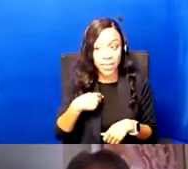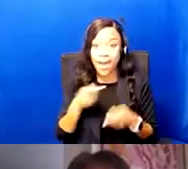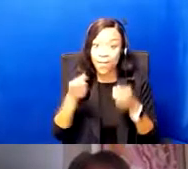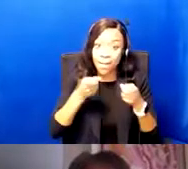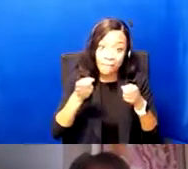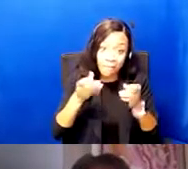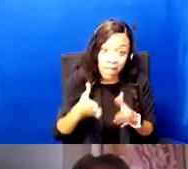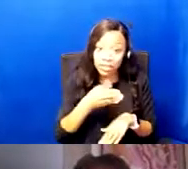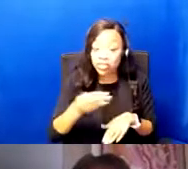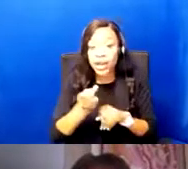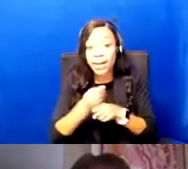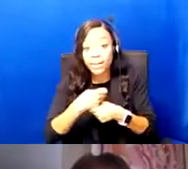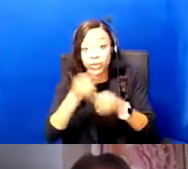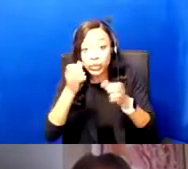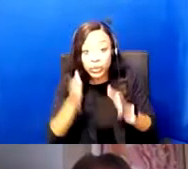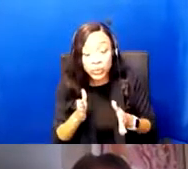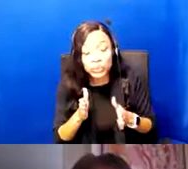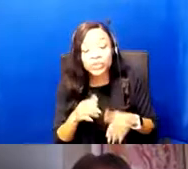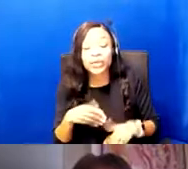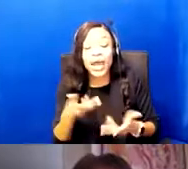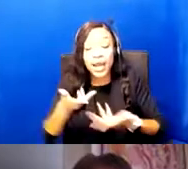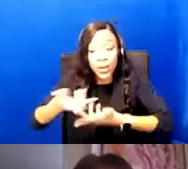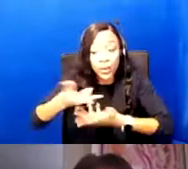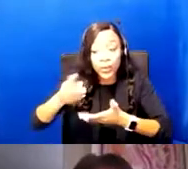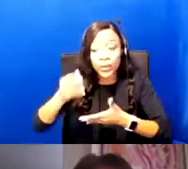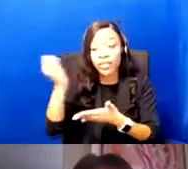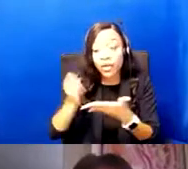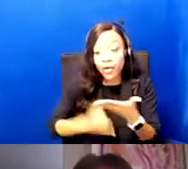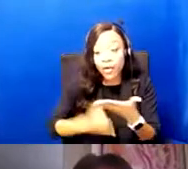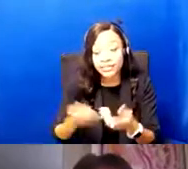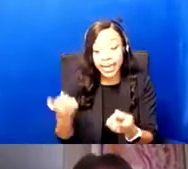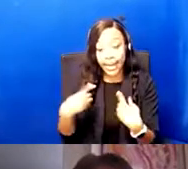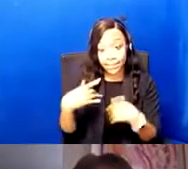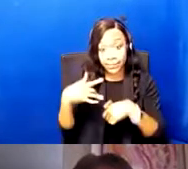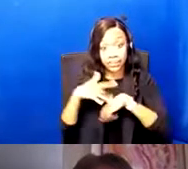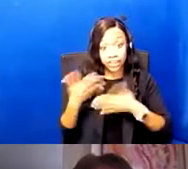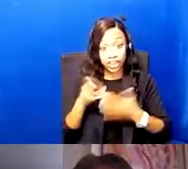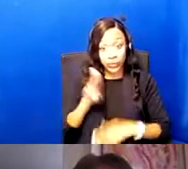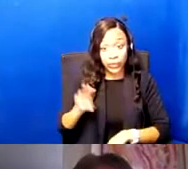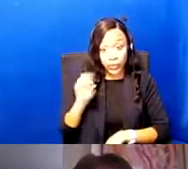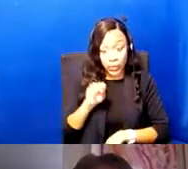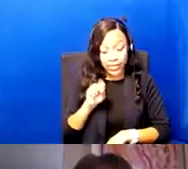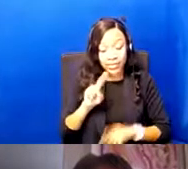from abroad coming to the States and vice versa, we all know that bringing an artist or a company here